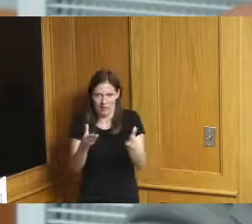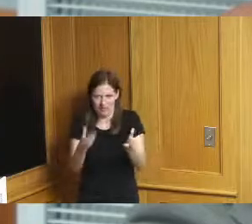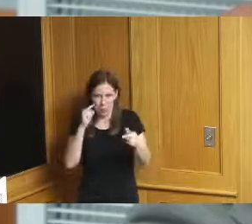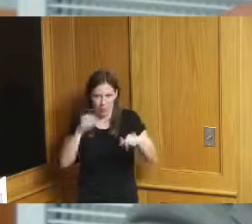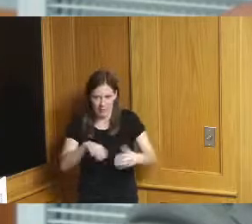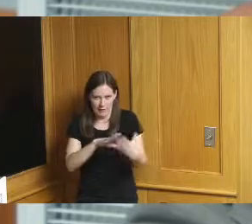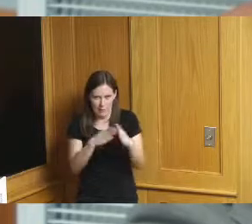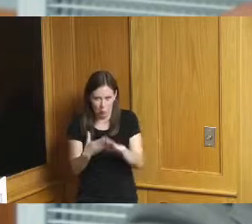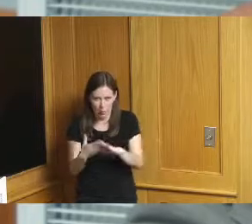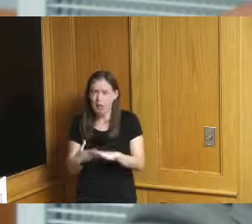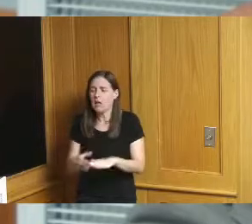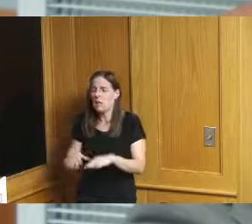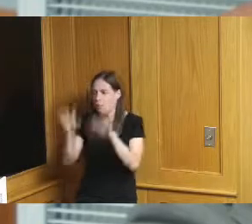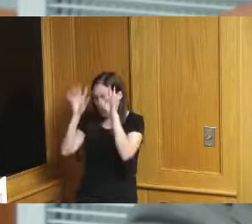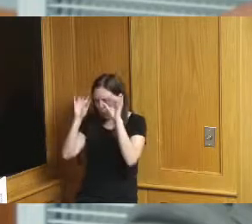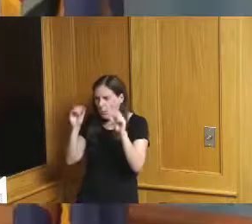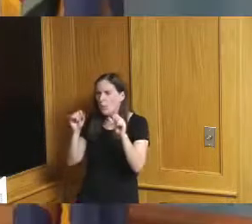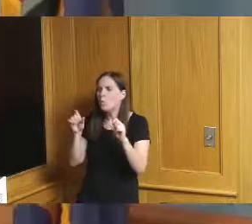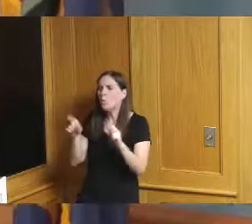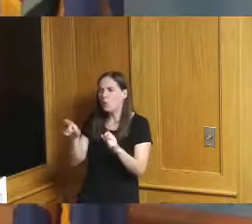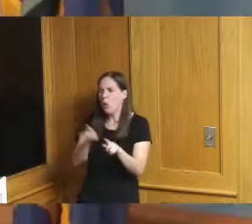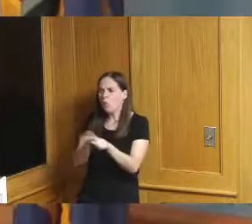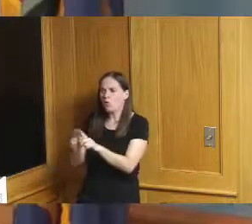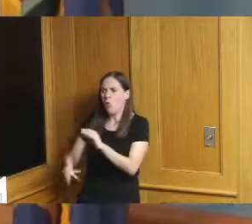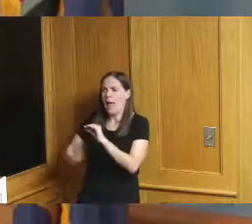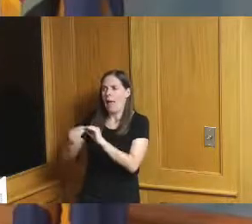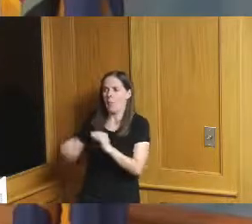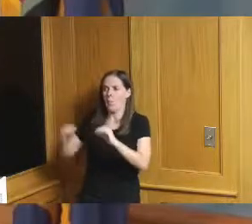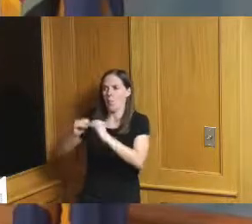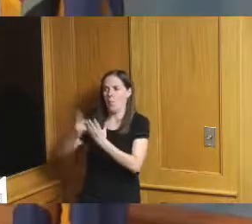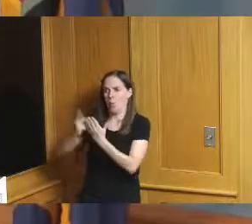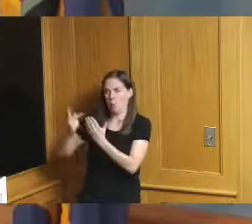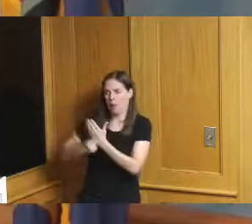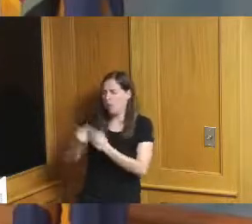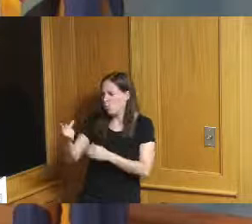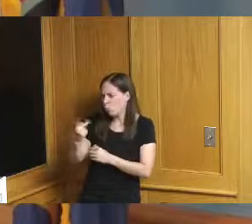additional programming but and you and i have talked about whether or not we might have been